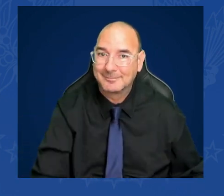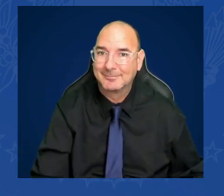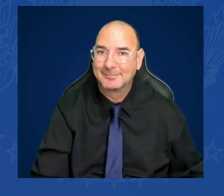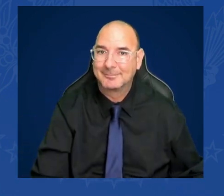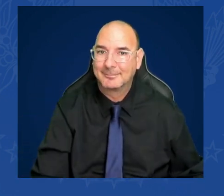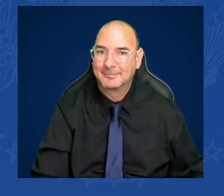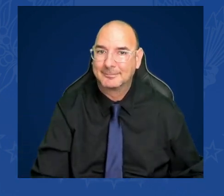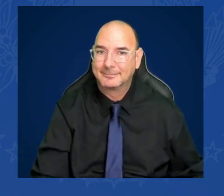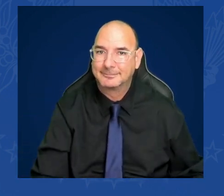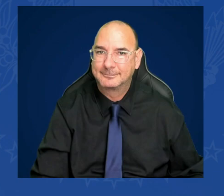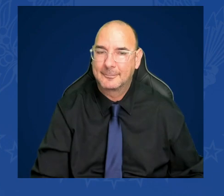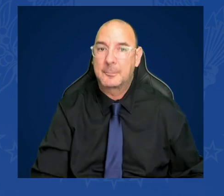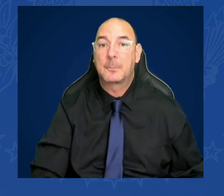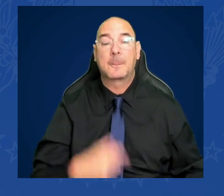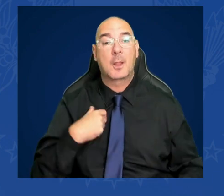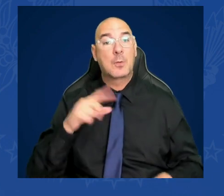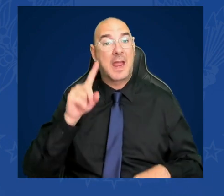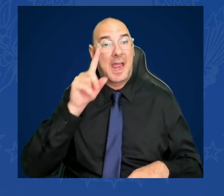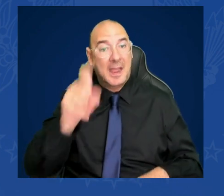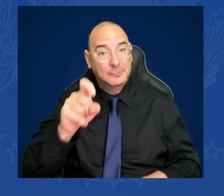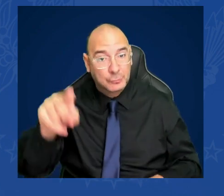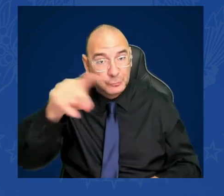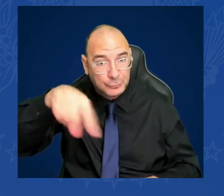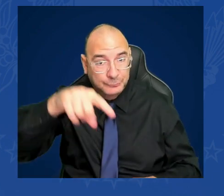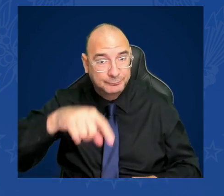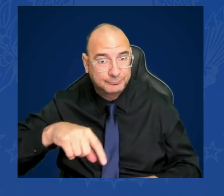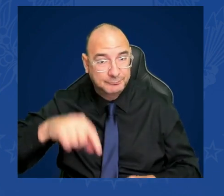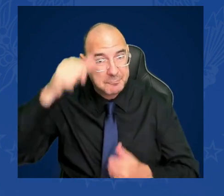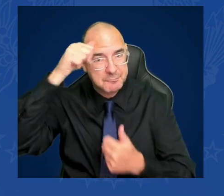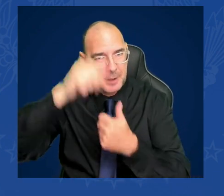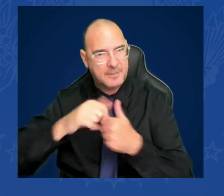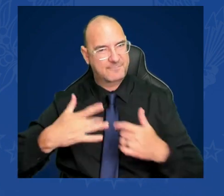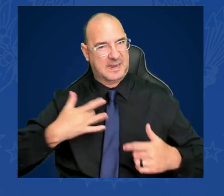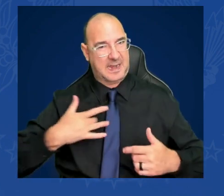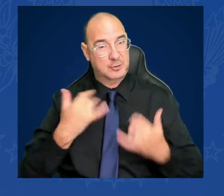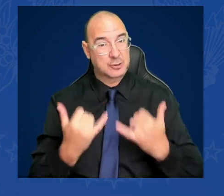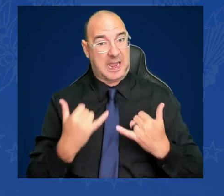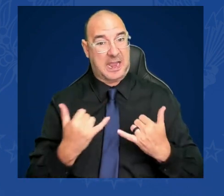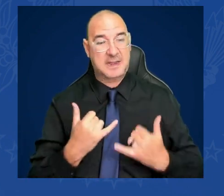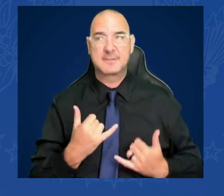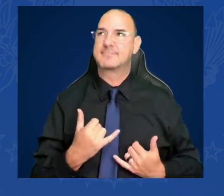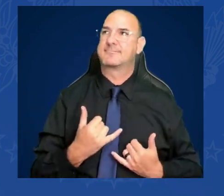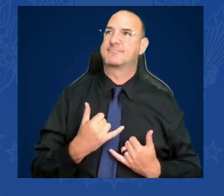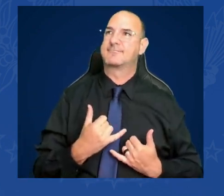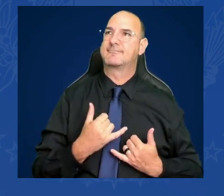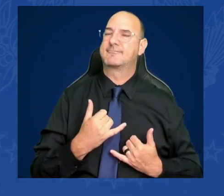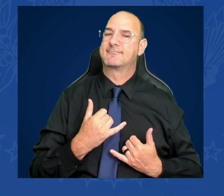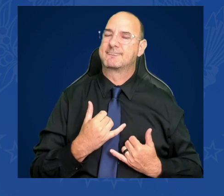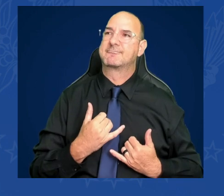Remember how you feel right now -- your excitement about this journey,